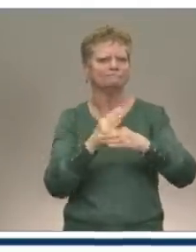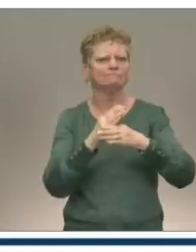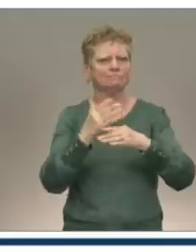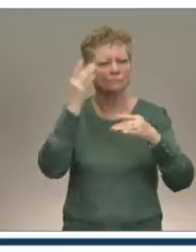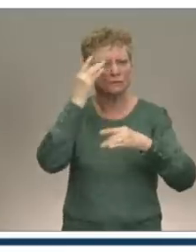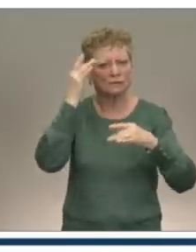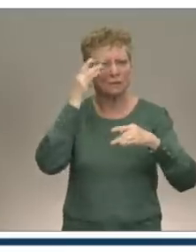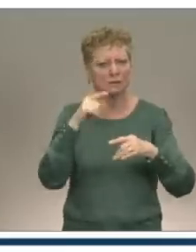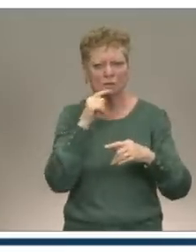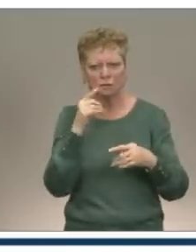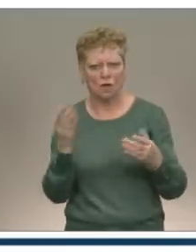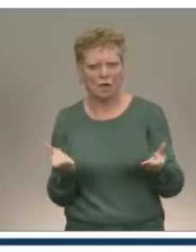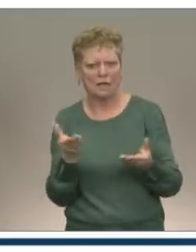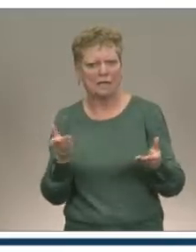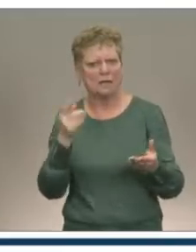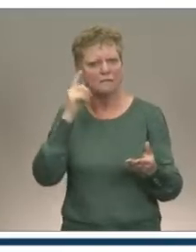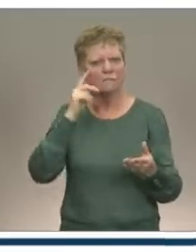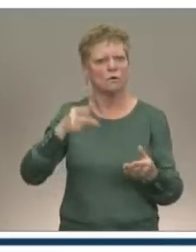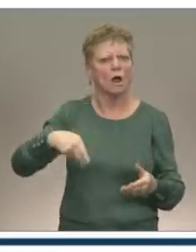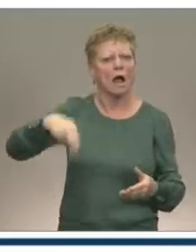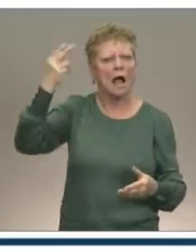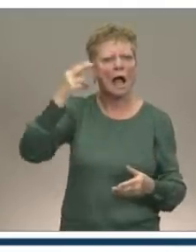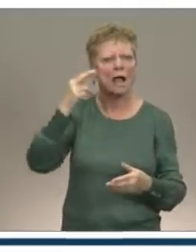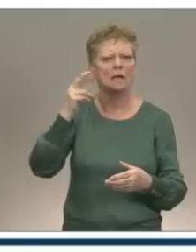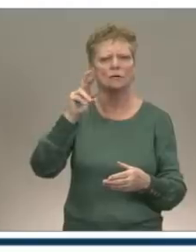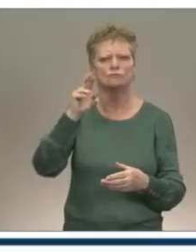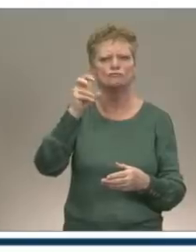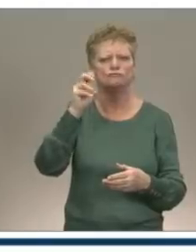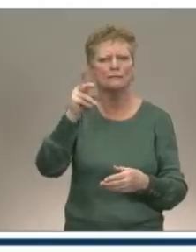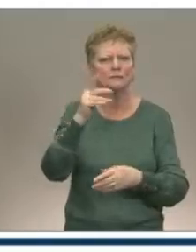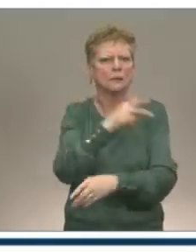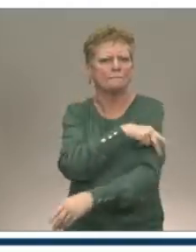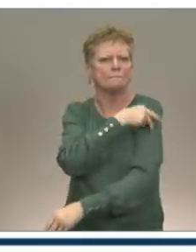for high risk patients and early treatment of covid and you deferred to dr lisa barrett in the